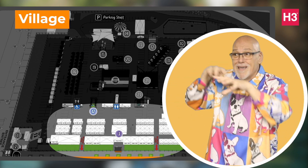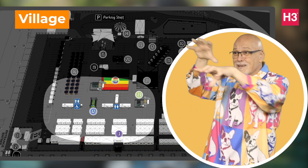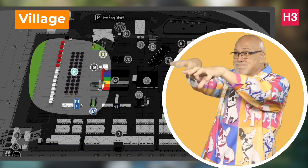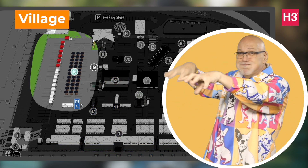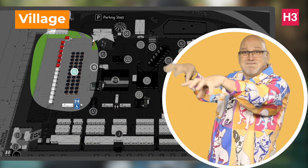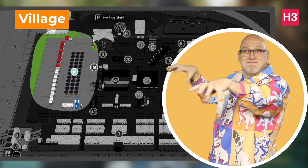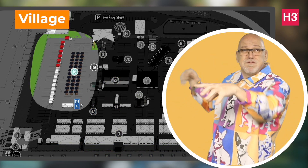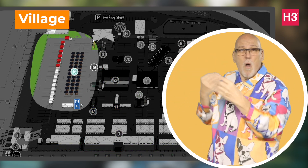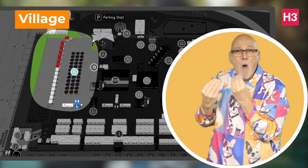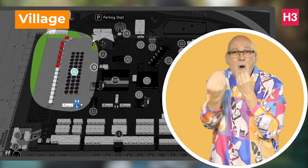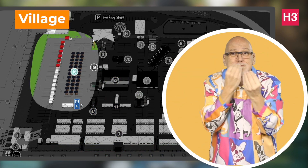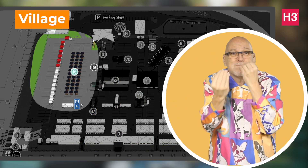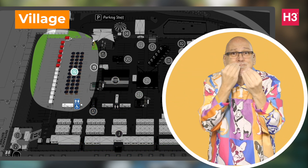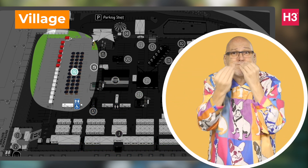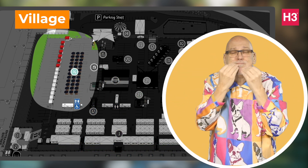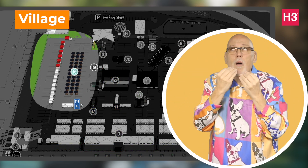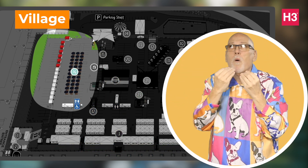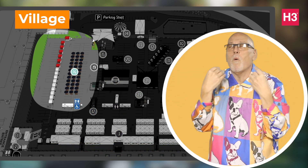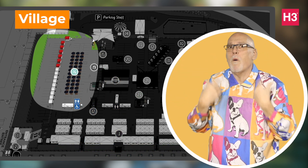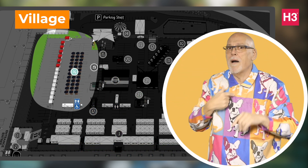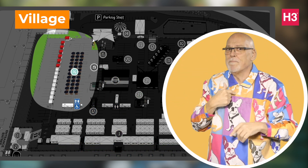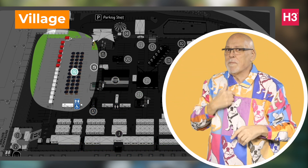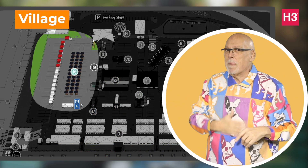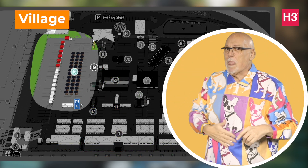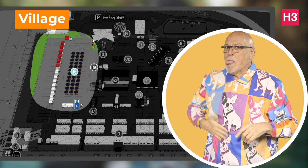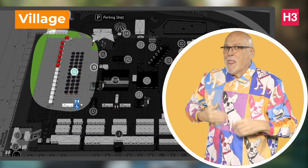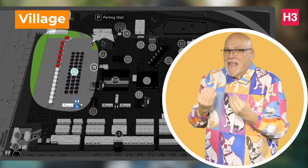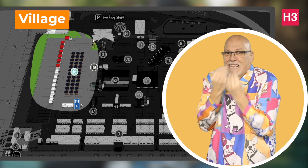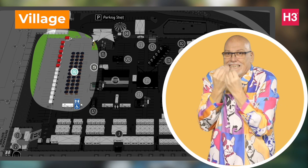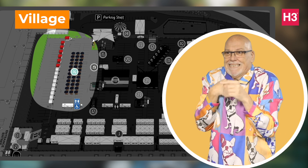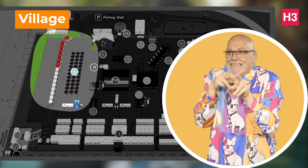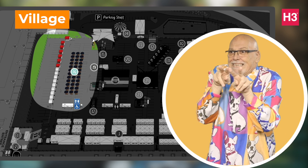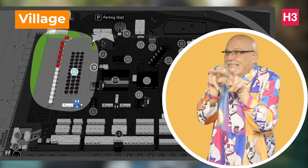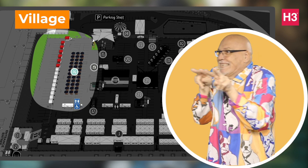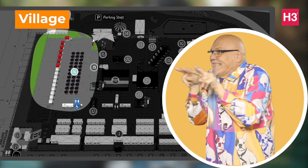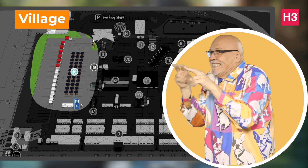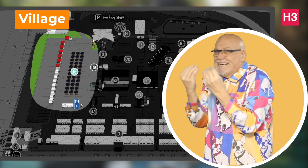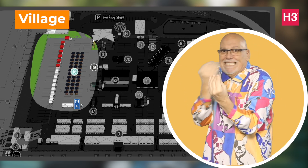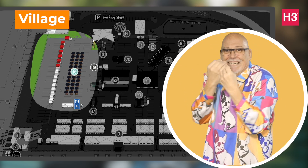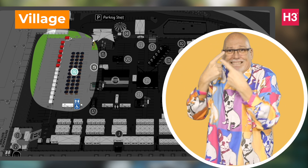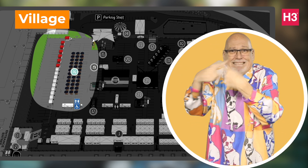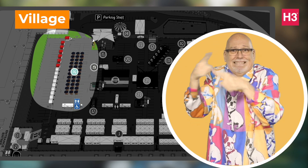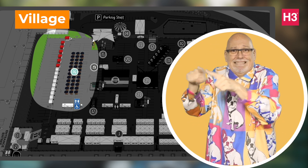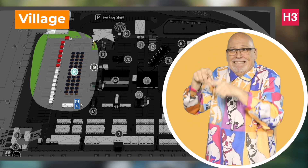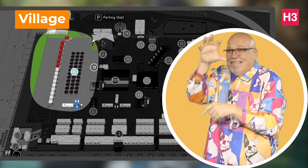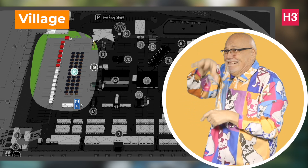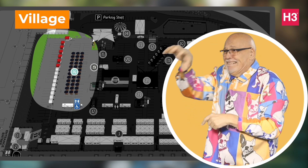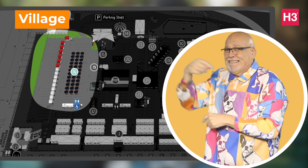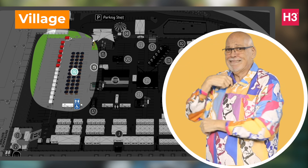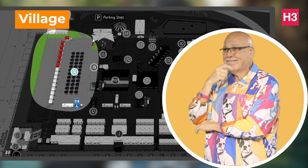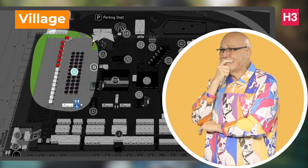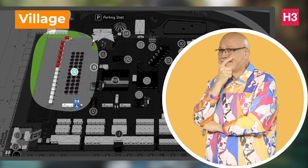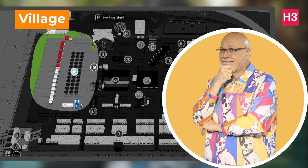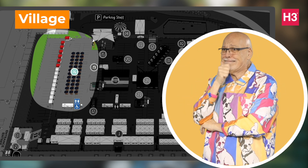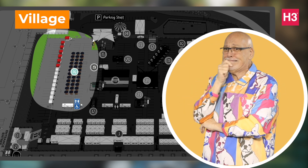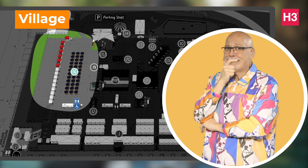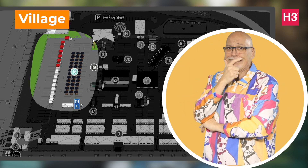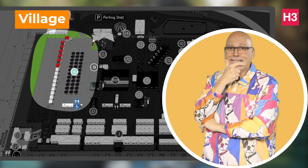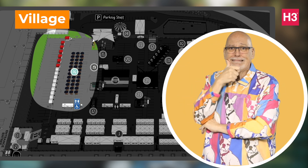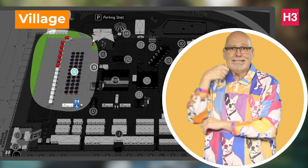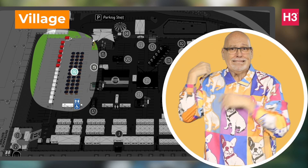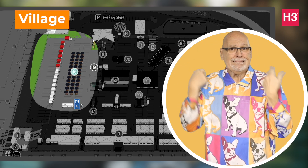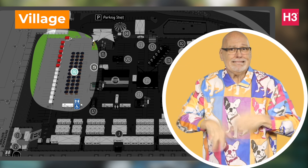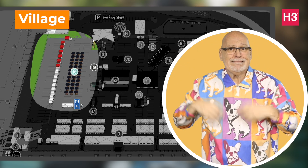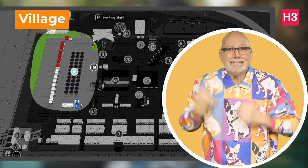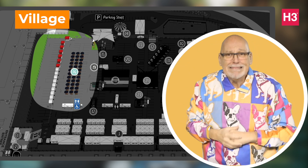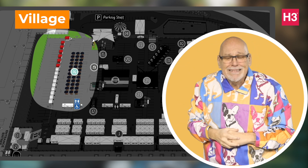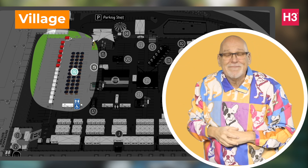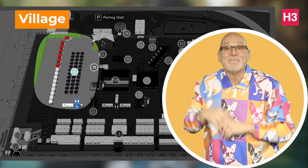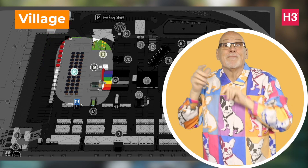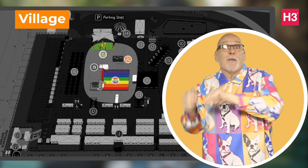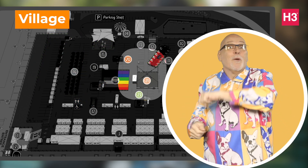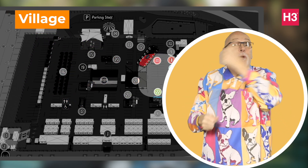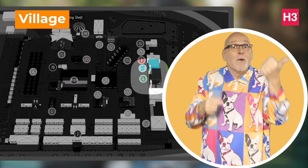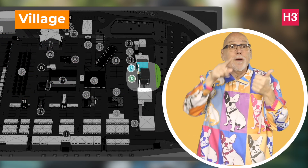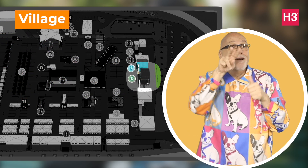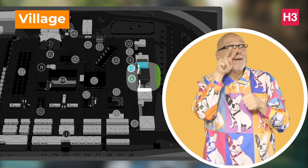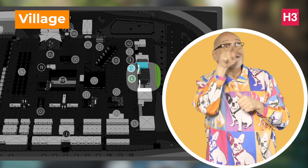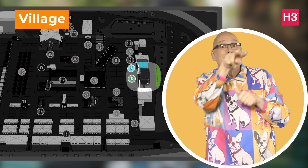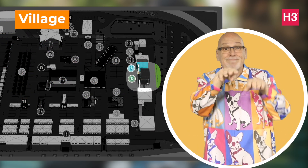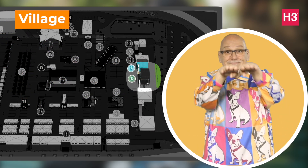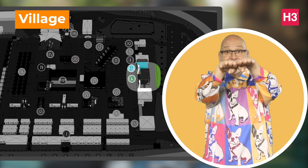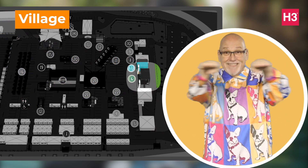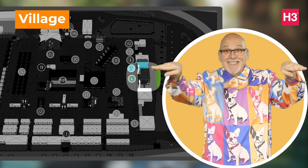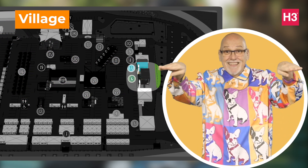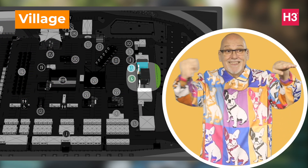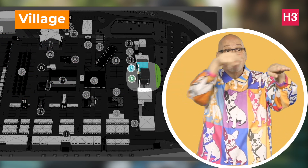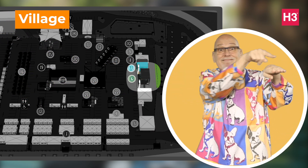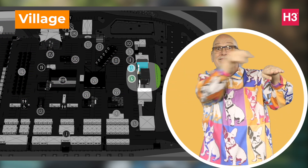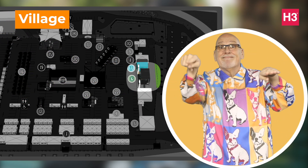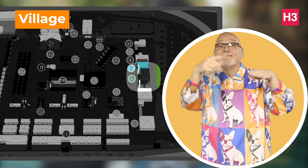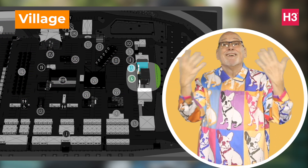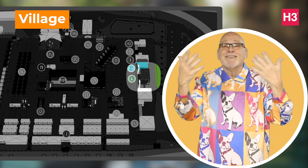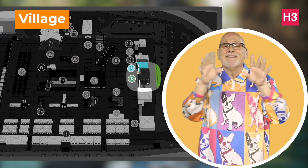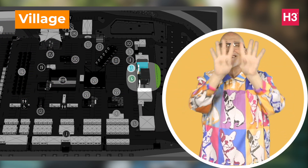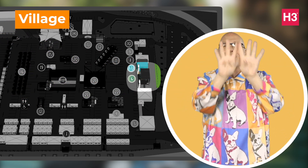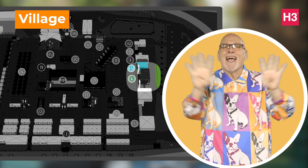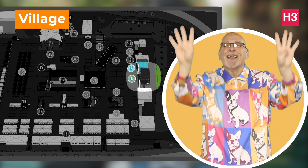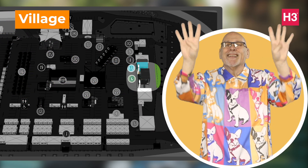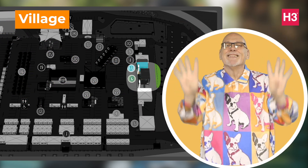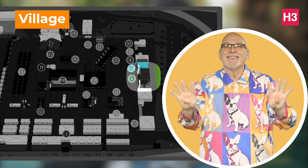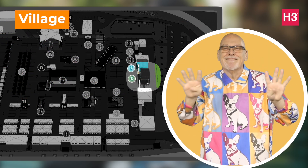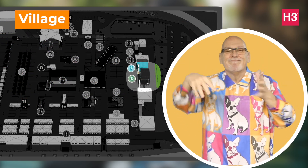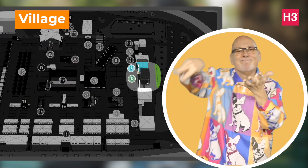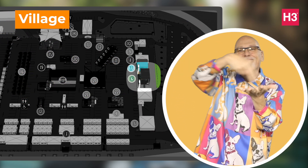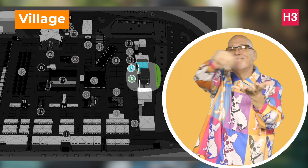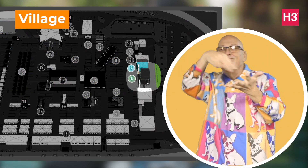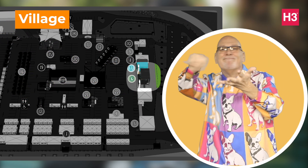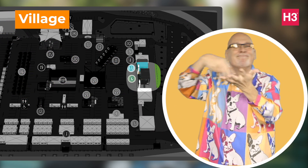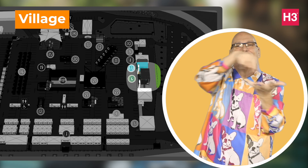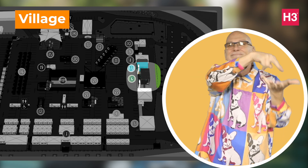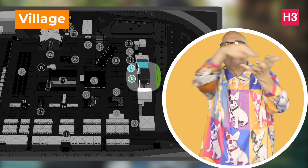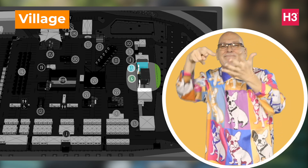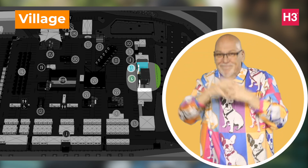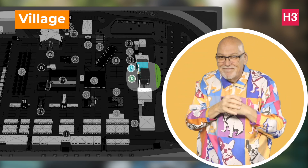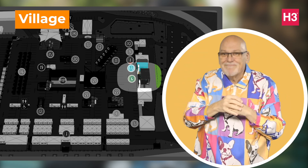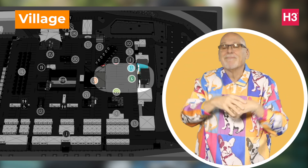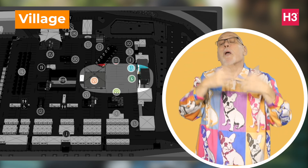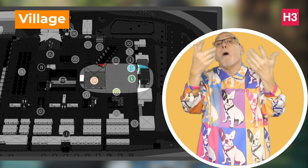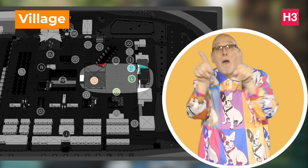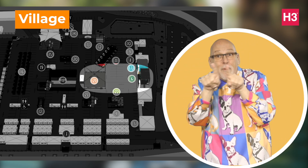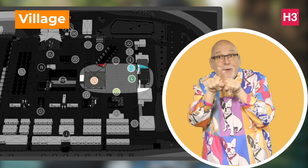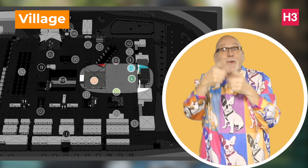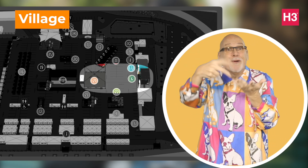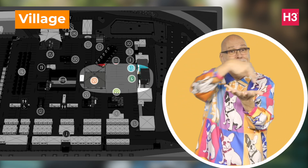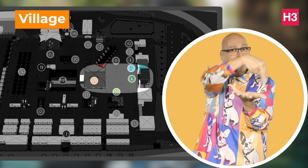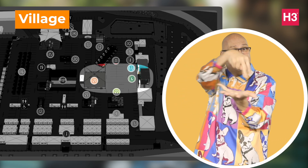Savor delicious food at the food court, enjoy watching theater